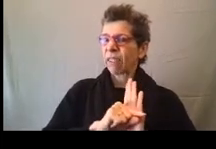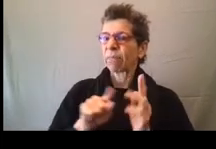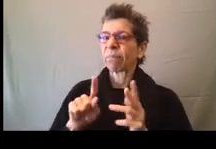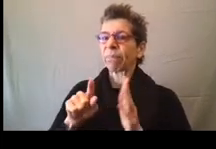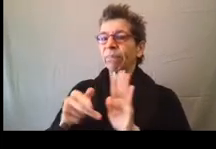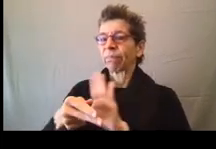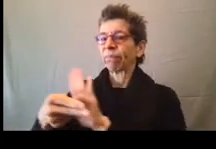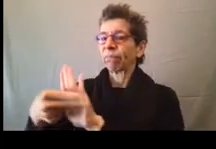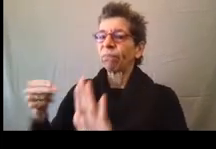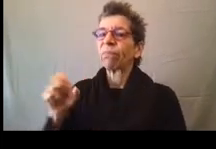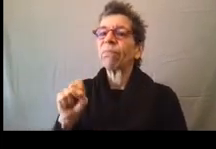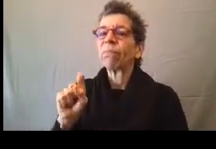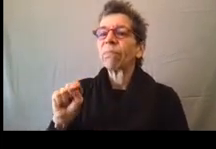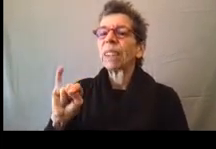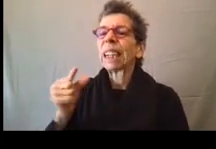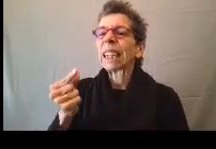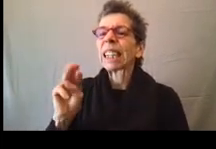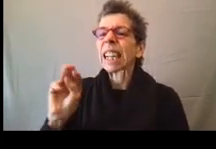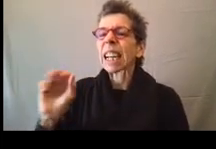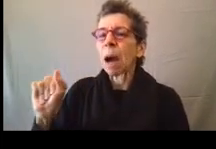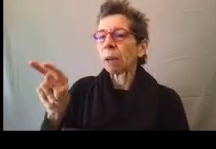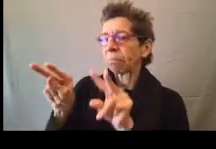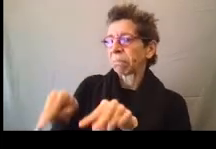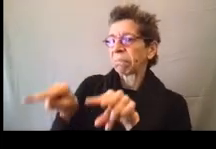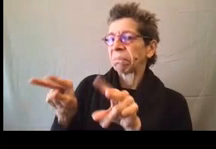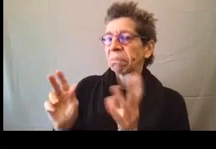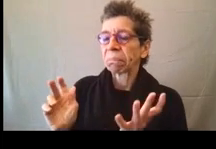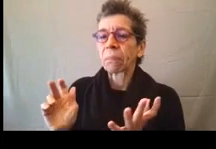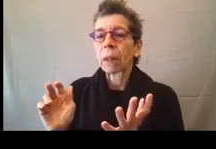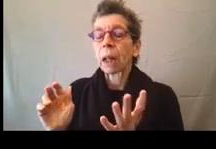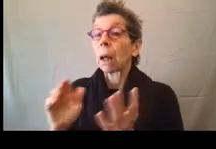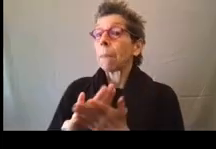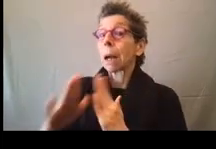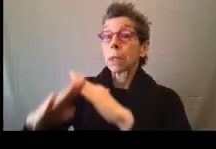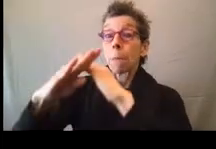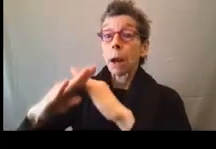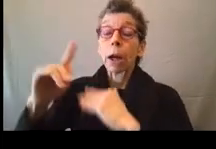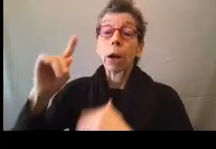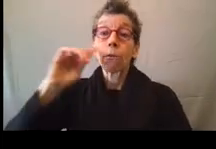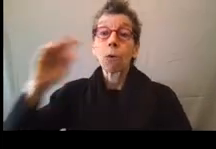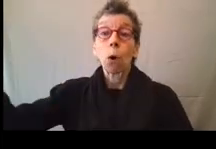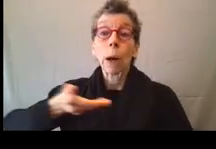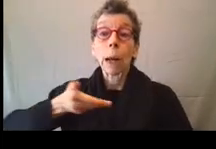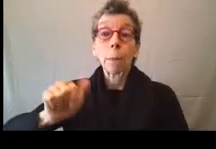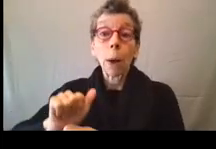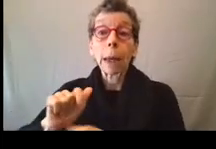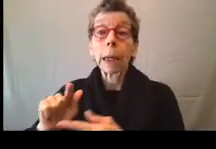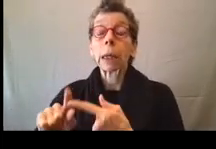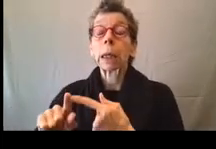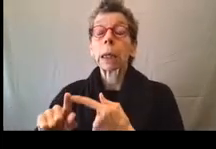only gets in the way of employment opportunities, but it influences housing and full community